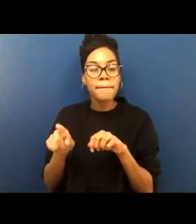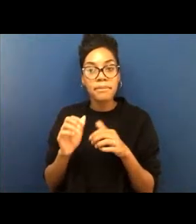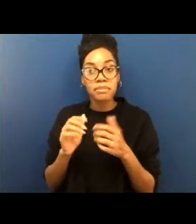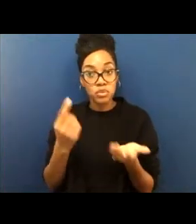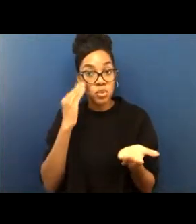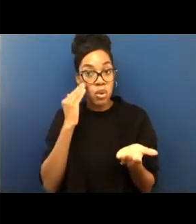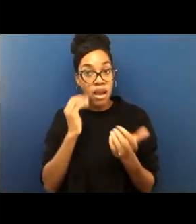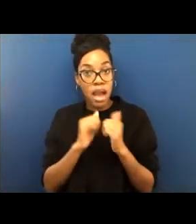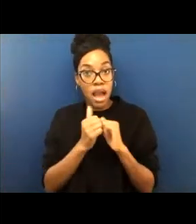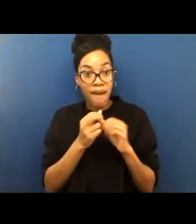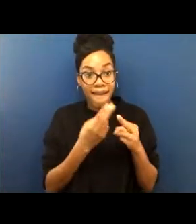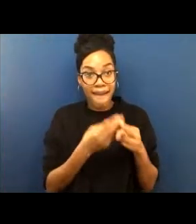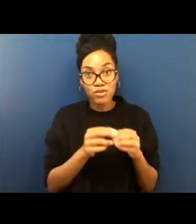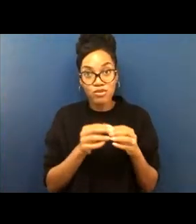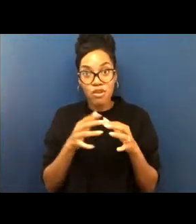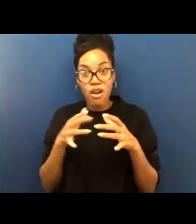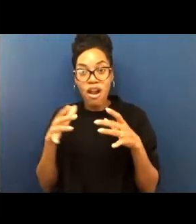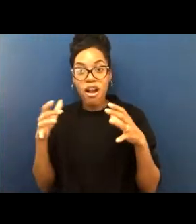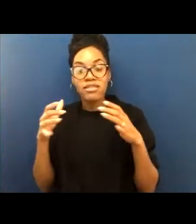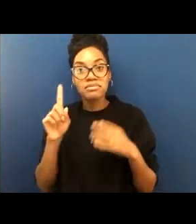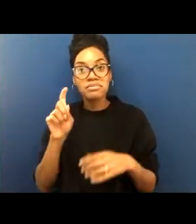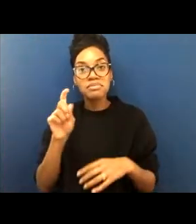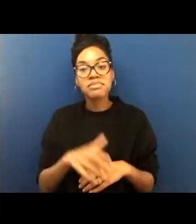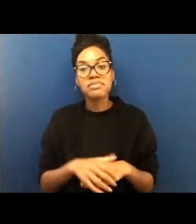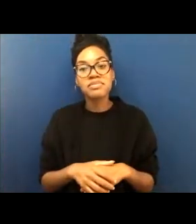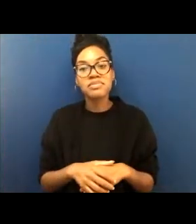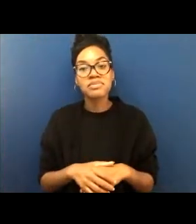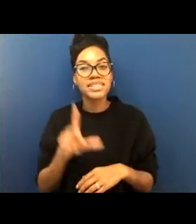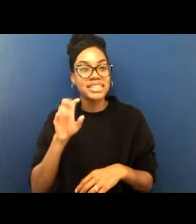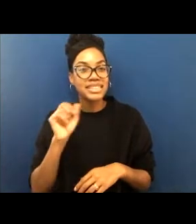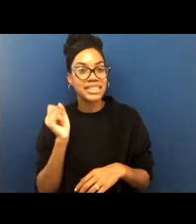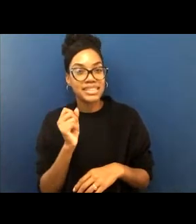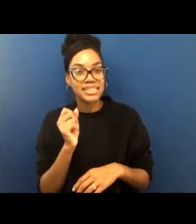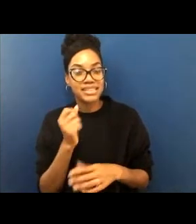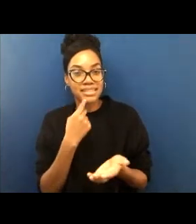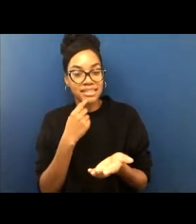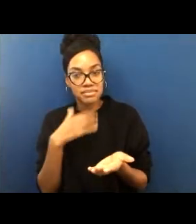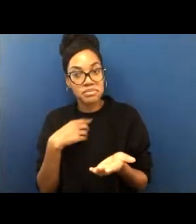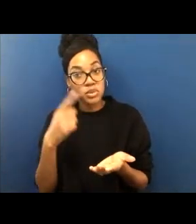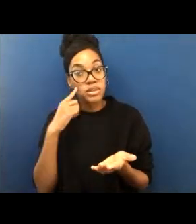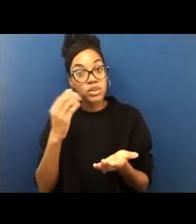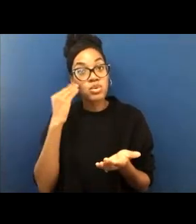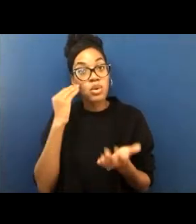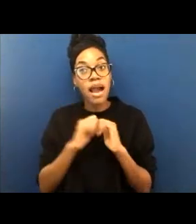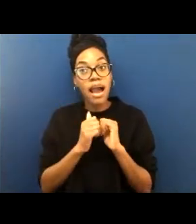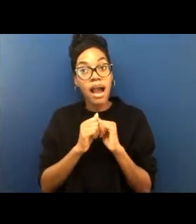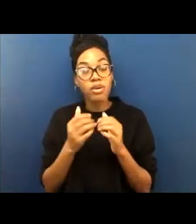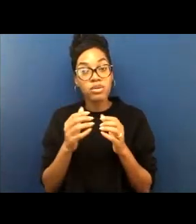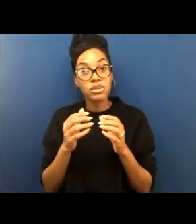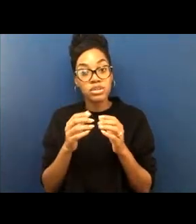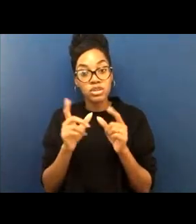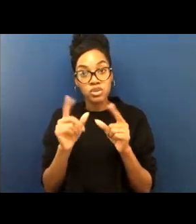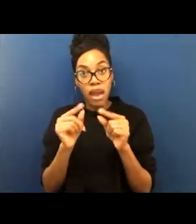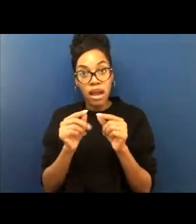[Lisa] All right, so if you think you know how a crab grows bigger, then go ahead and put your suggestions in the chat box.